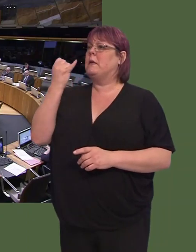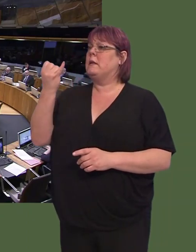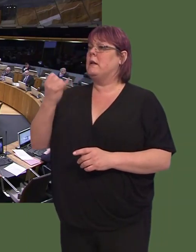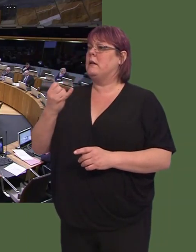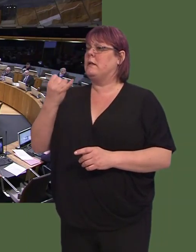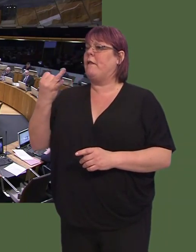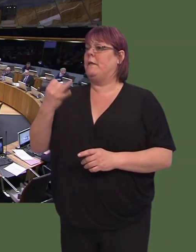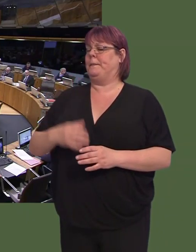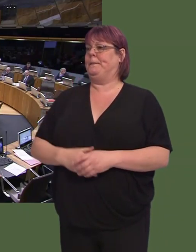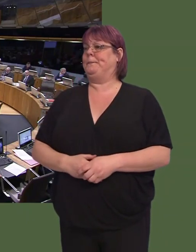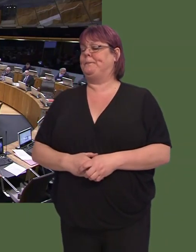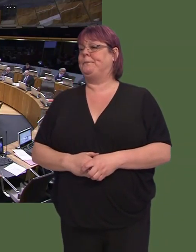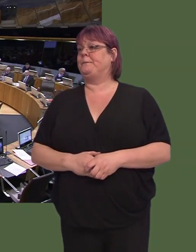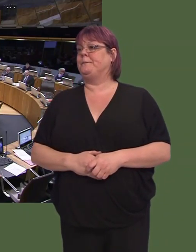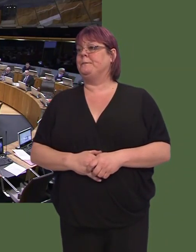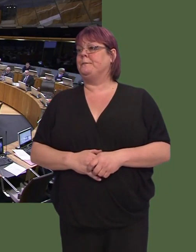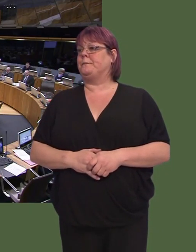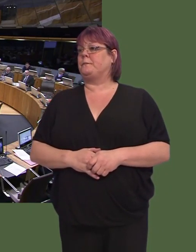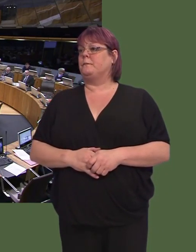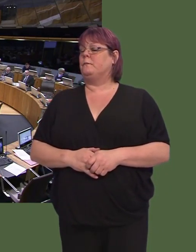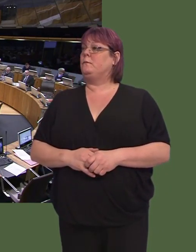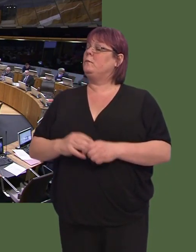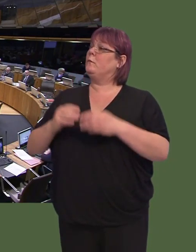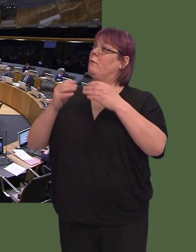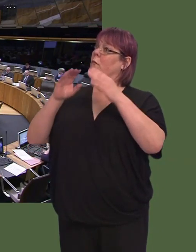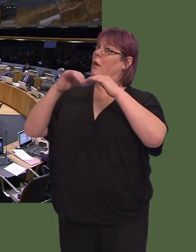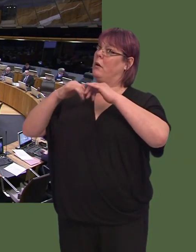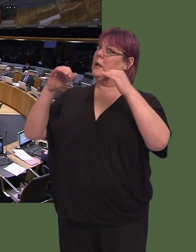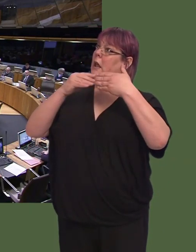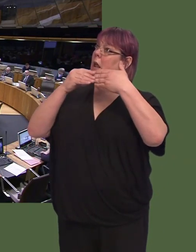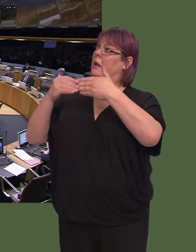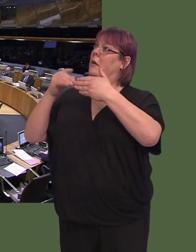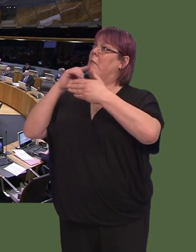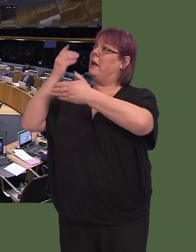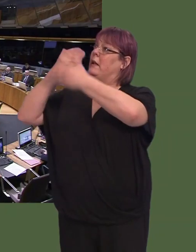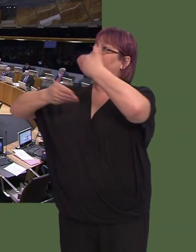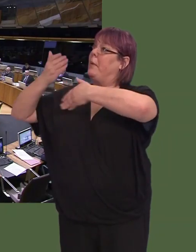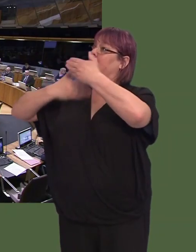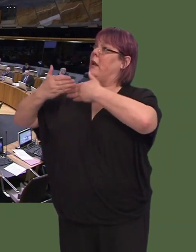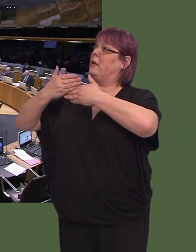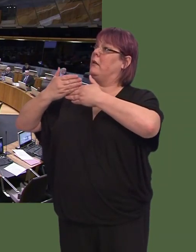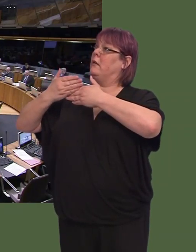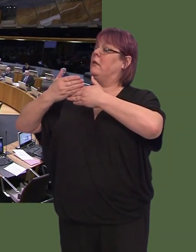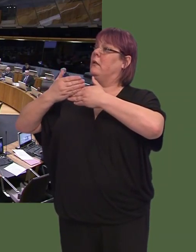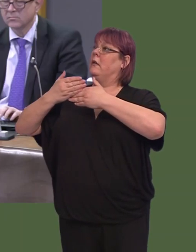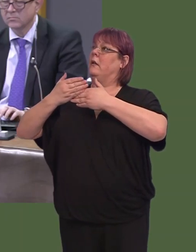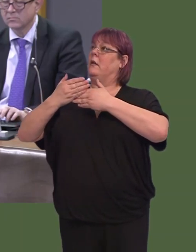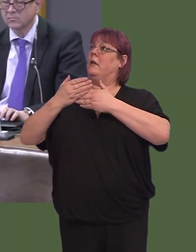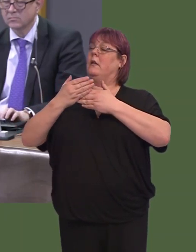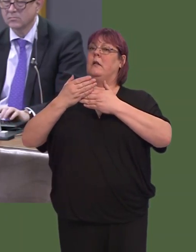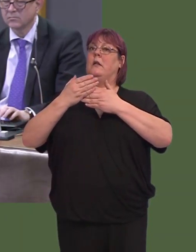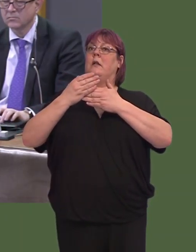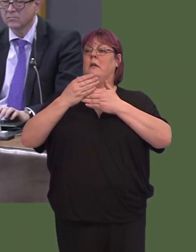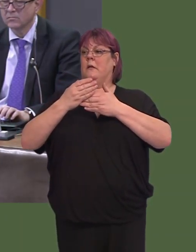A wnaiff y Prif Weinidog amlinellu faint o arian y mae Llywodraeth Cymru yn bwriadu ei roi i Mudiad Meithrin yn y flwyddyn ariannol 2018/19?